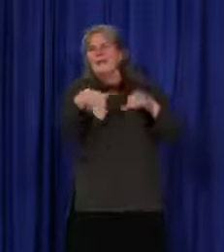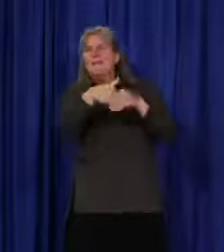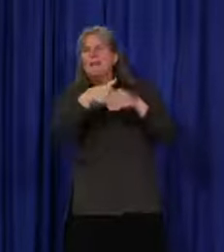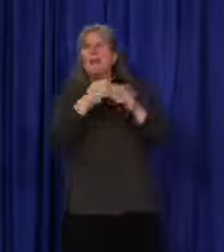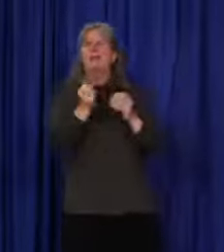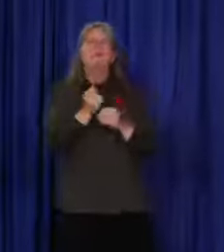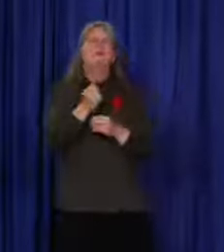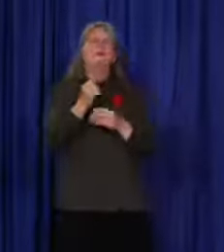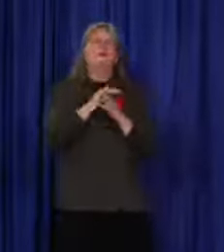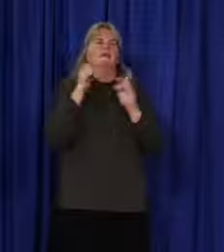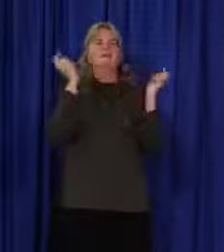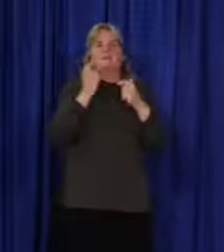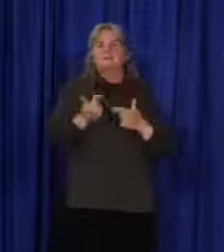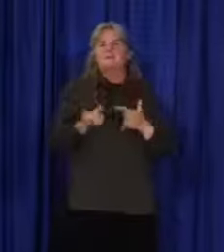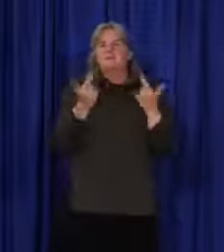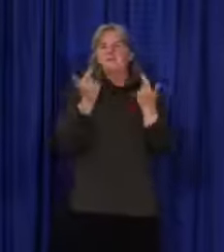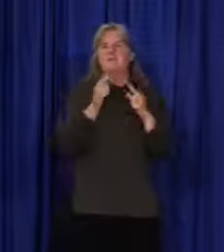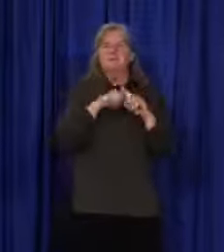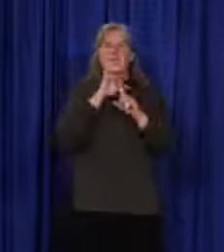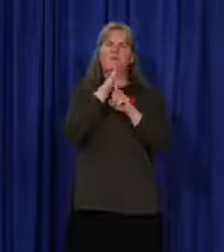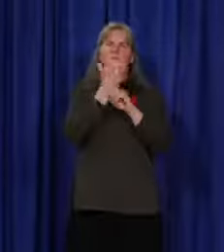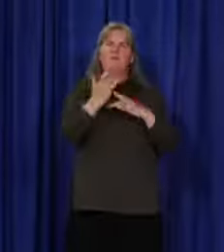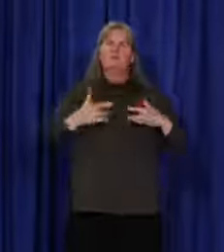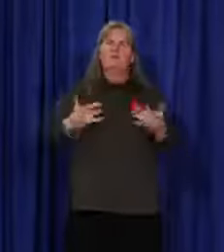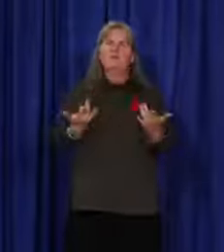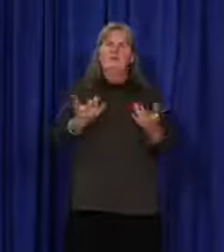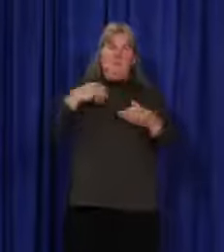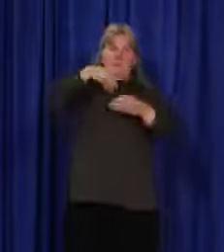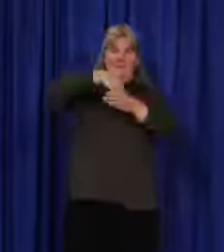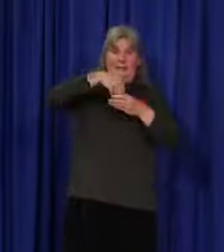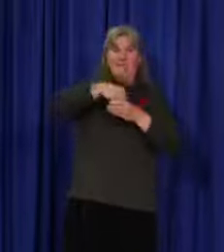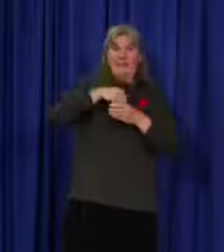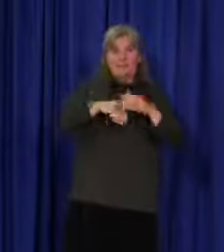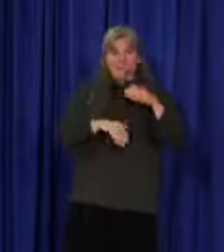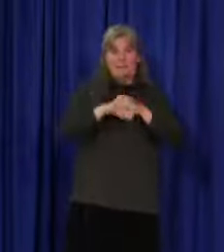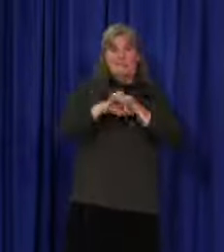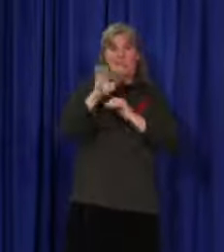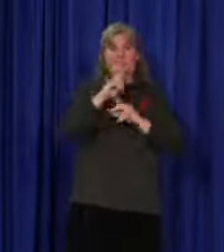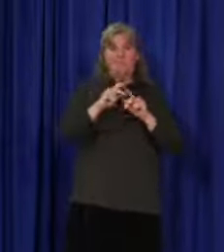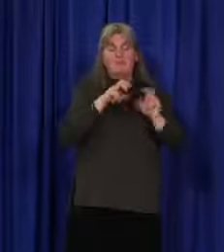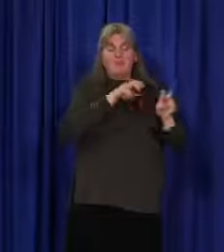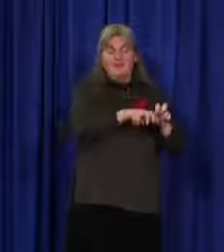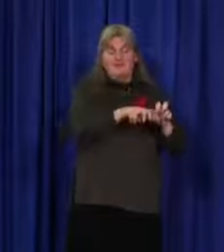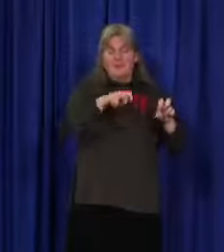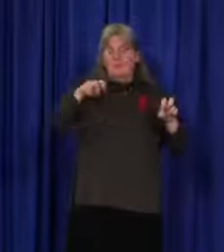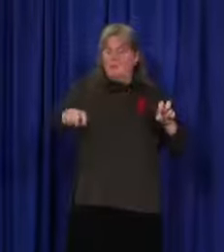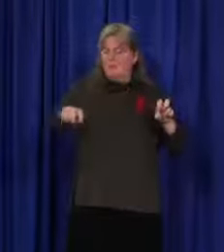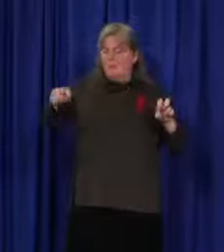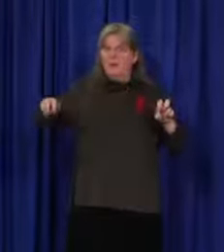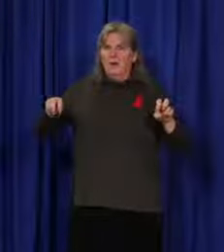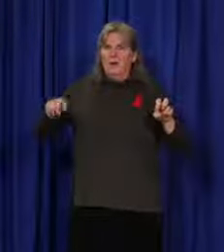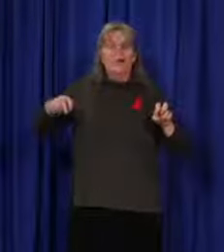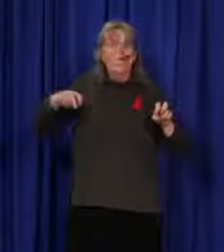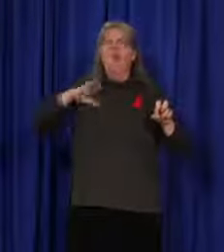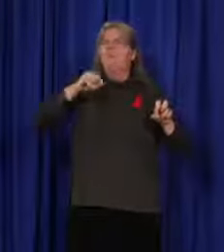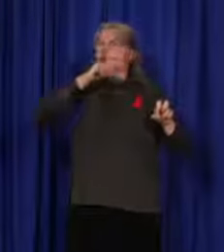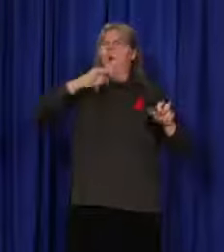play, and people need to hear music. And I couldn't agree more. Like others we have been concerned about the risks posed